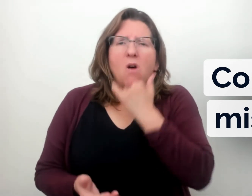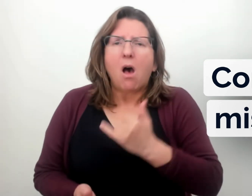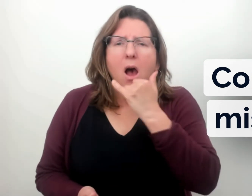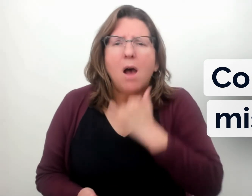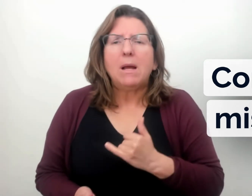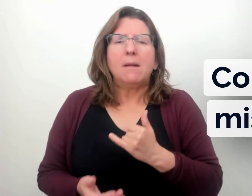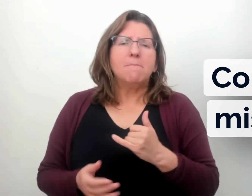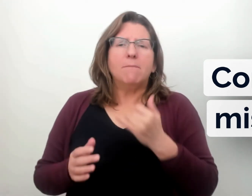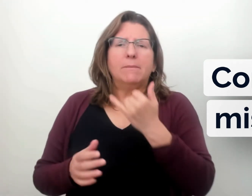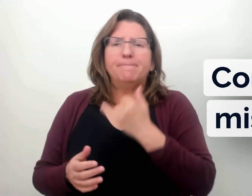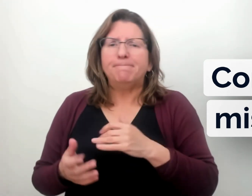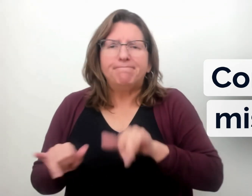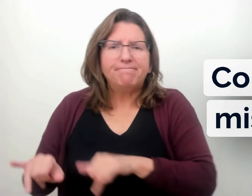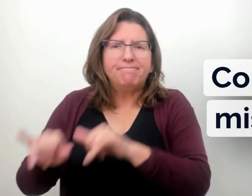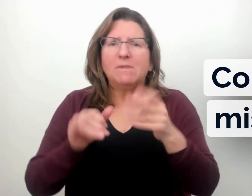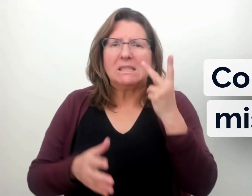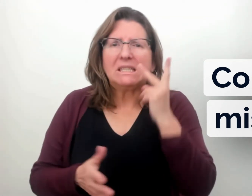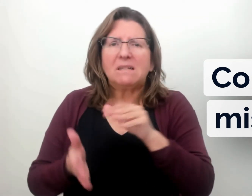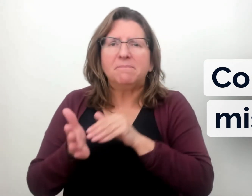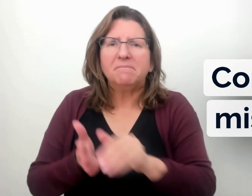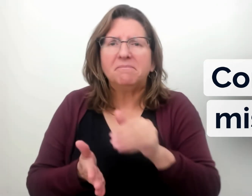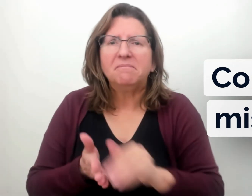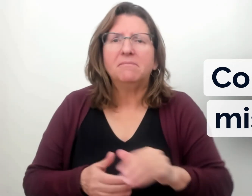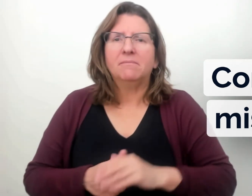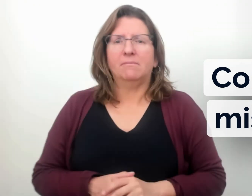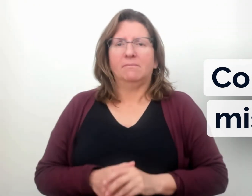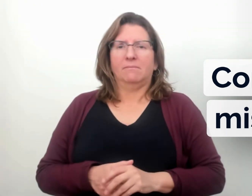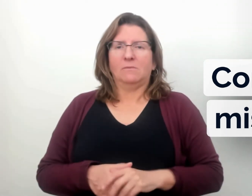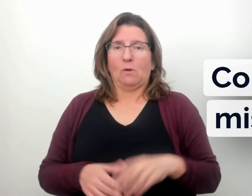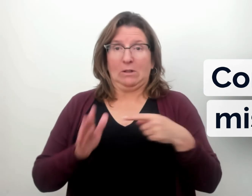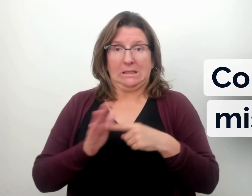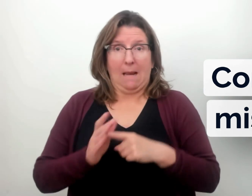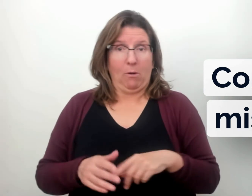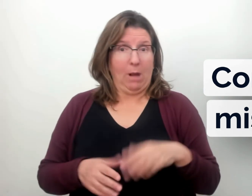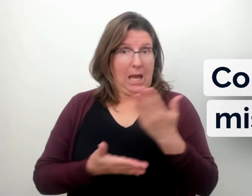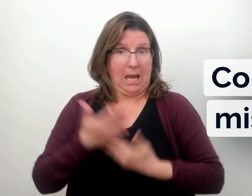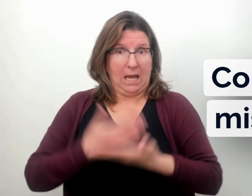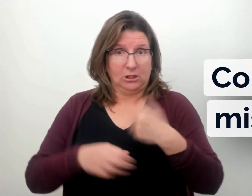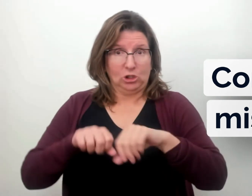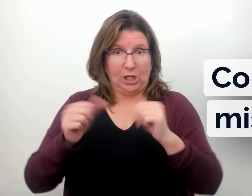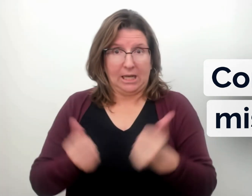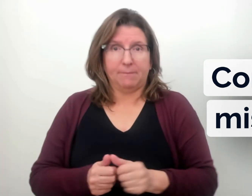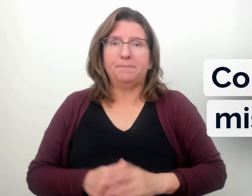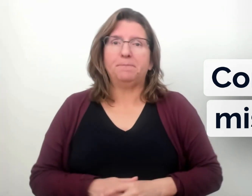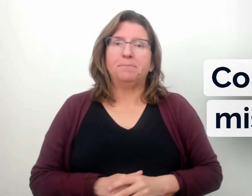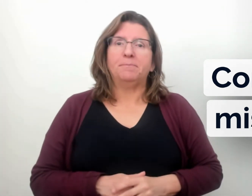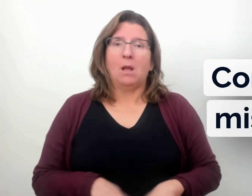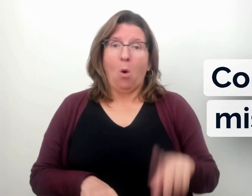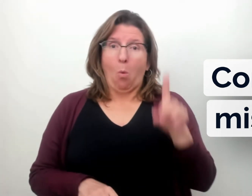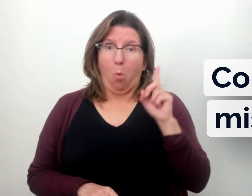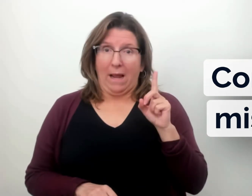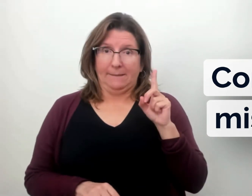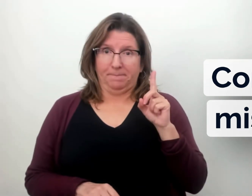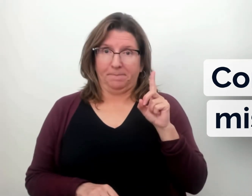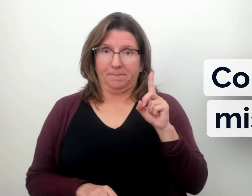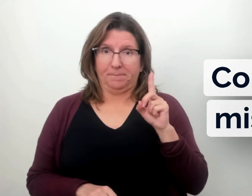So, these are the kinds of common mistakes I've seen related to handshapes.